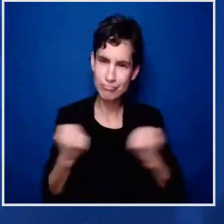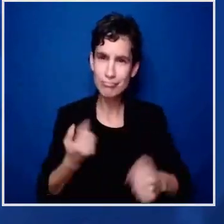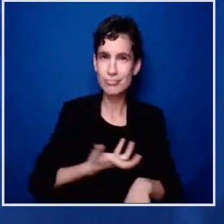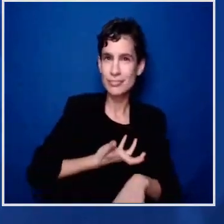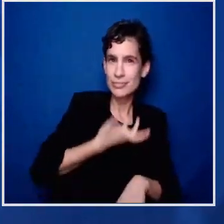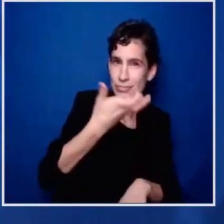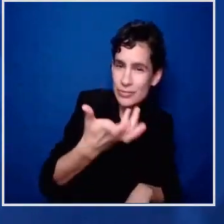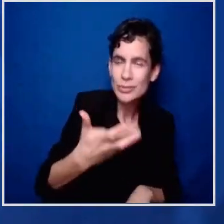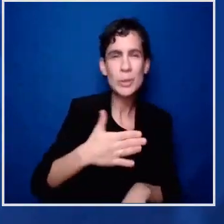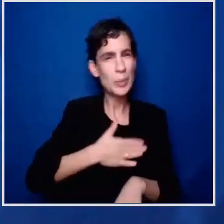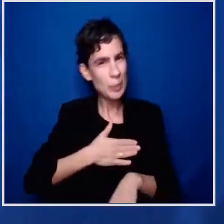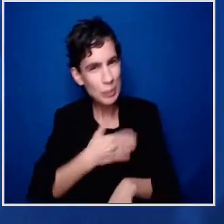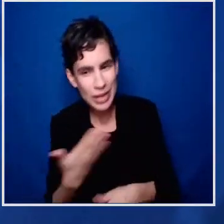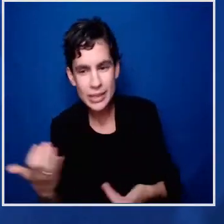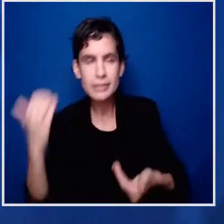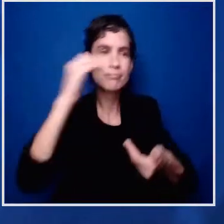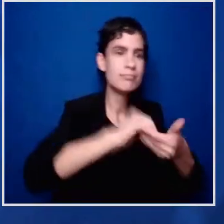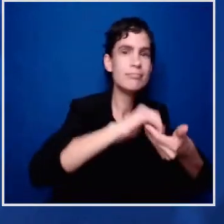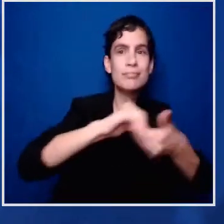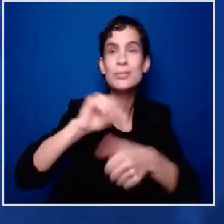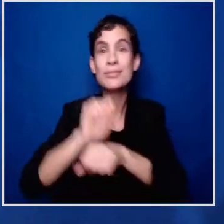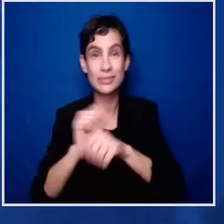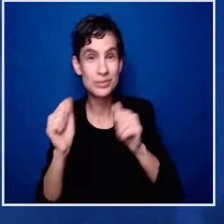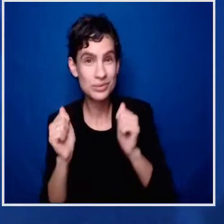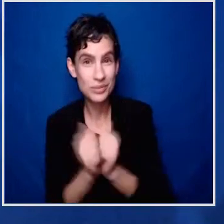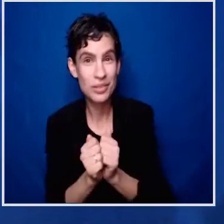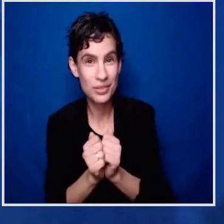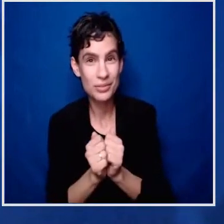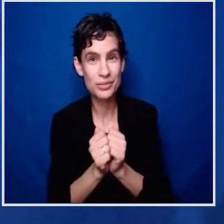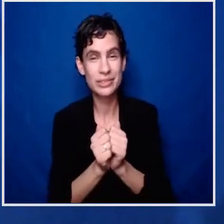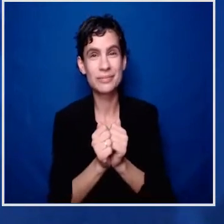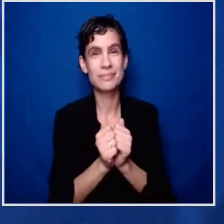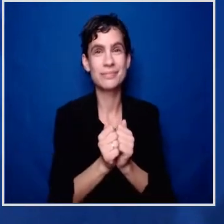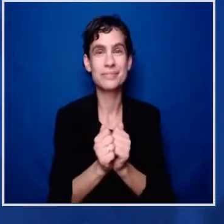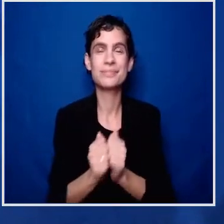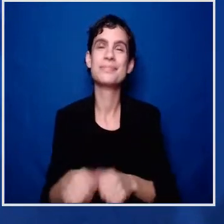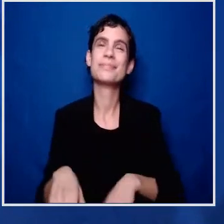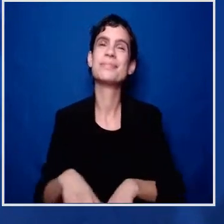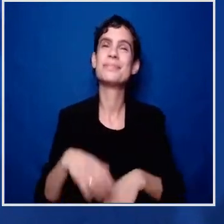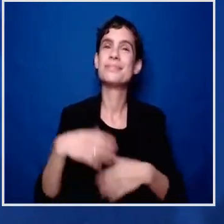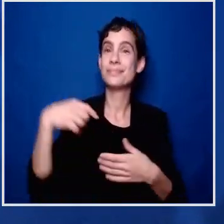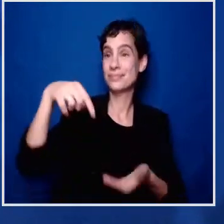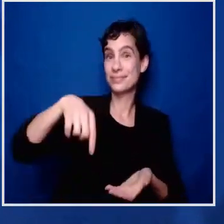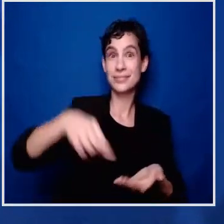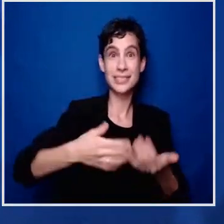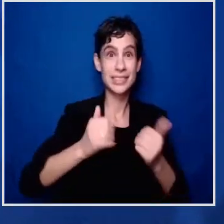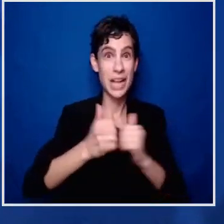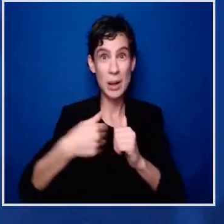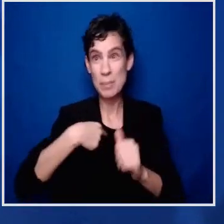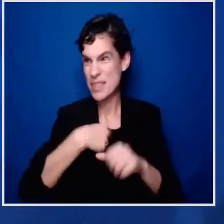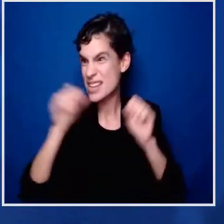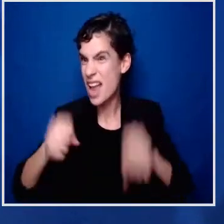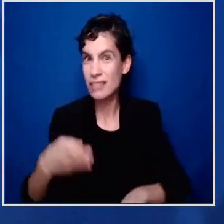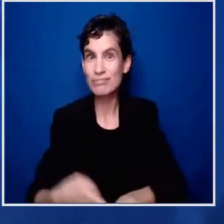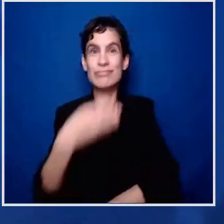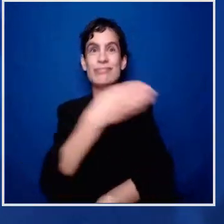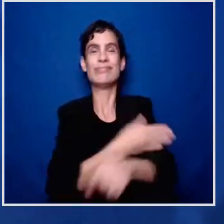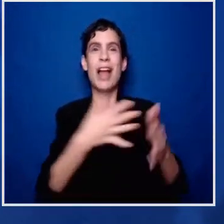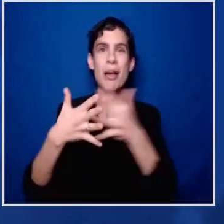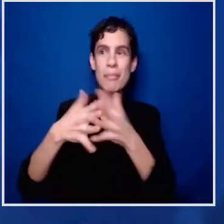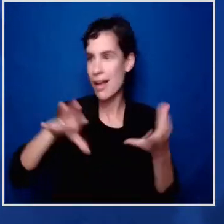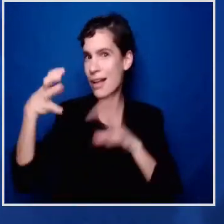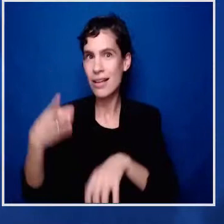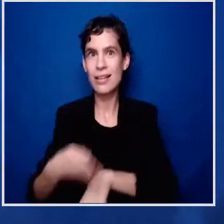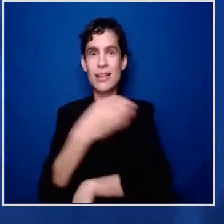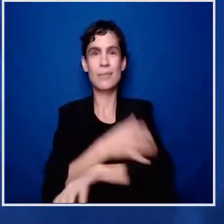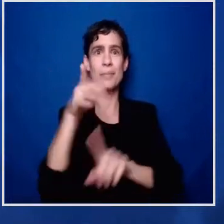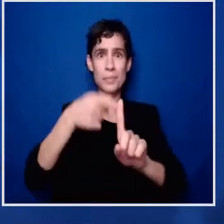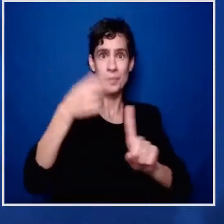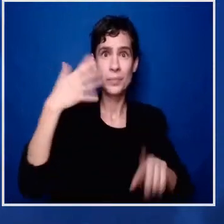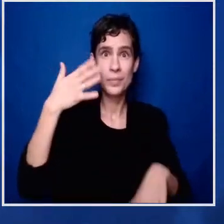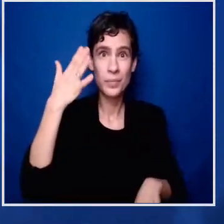SLEEVES AND OUTSTRETCHED HANDS